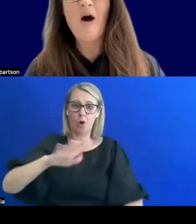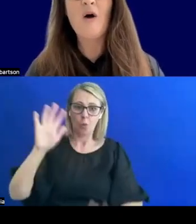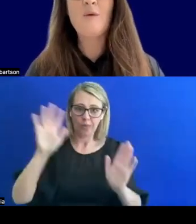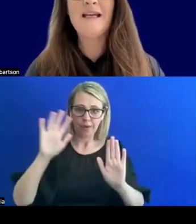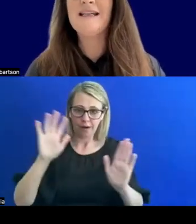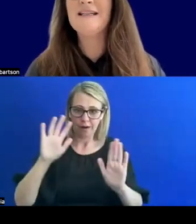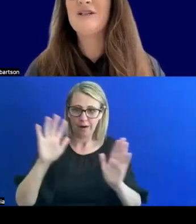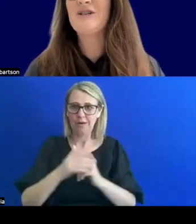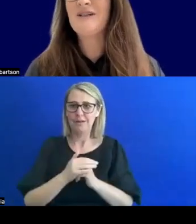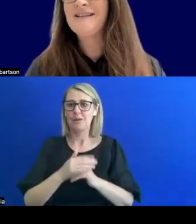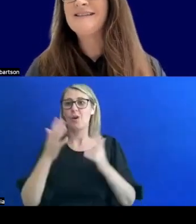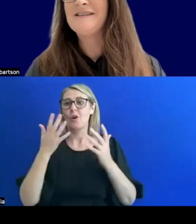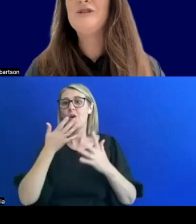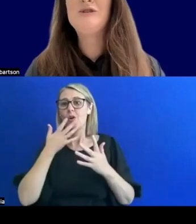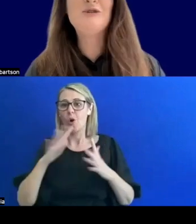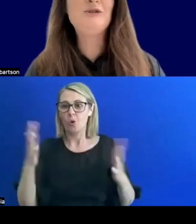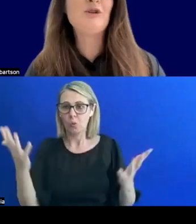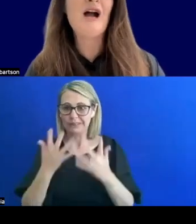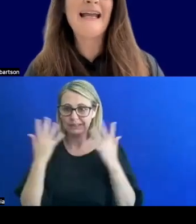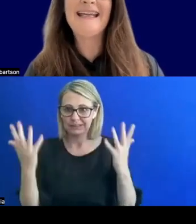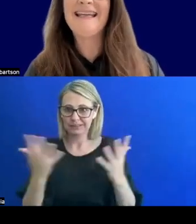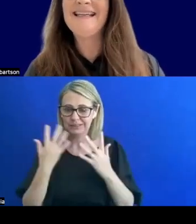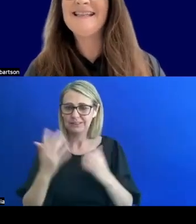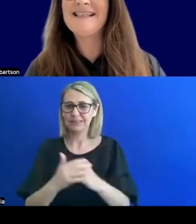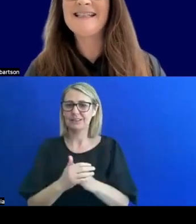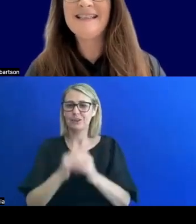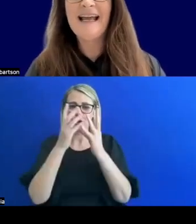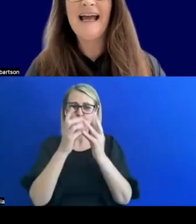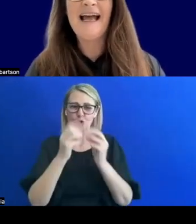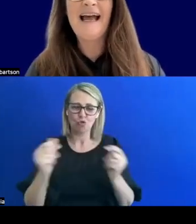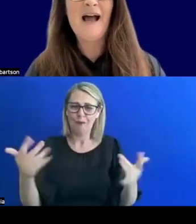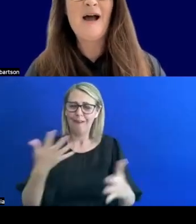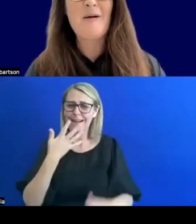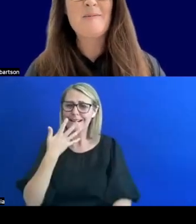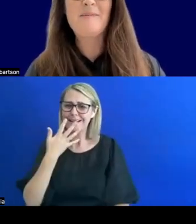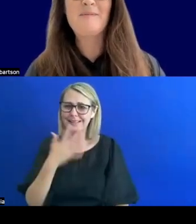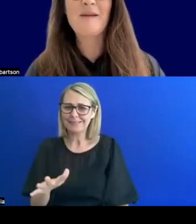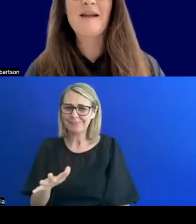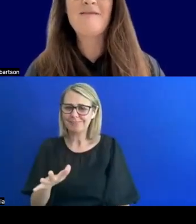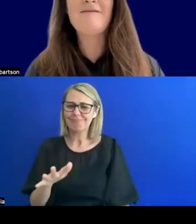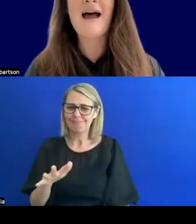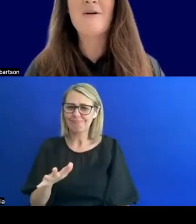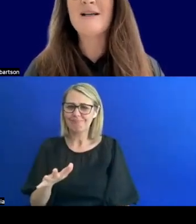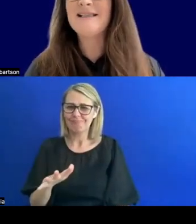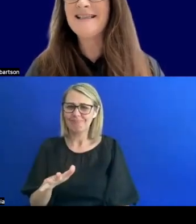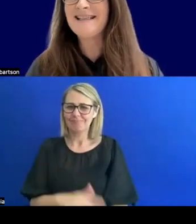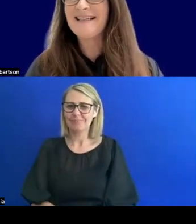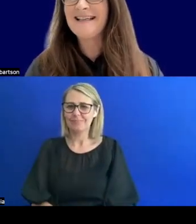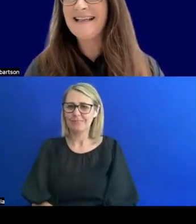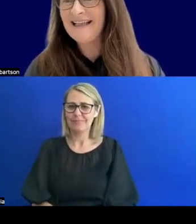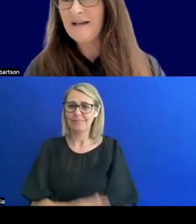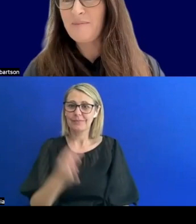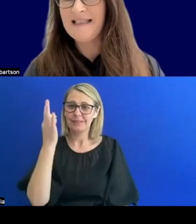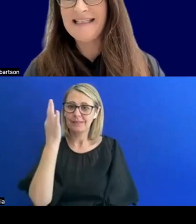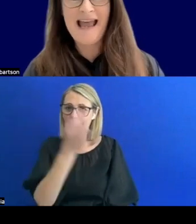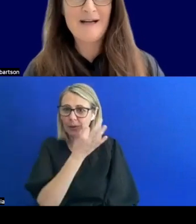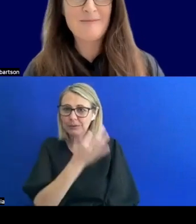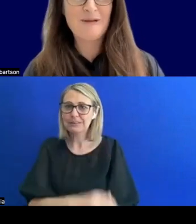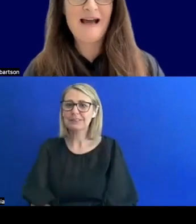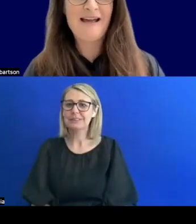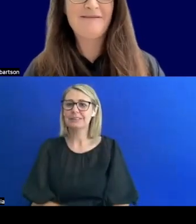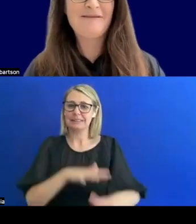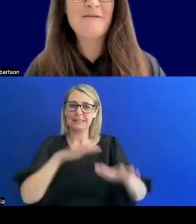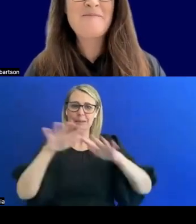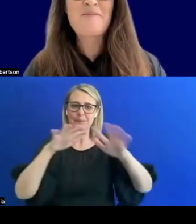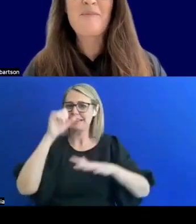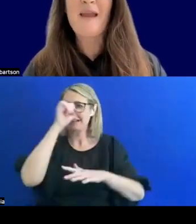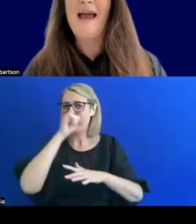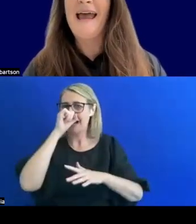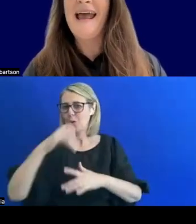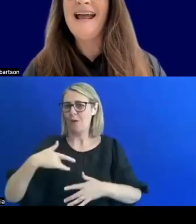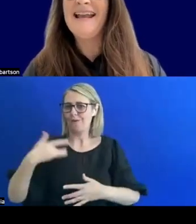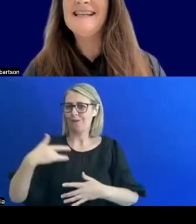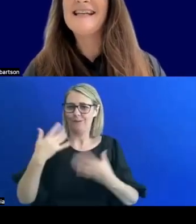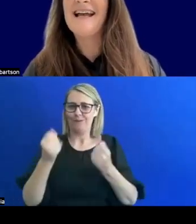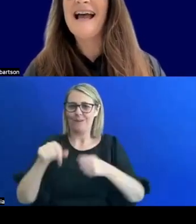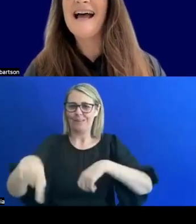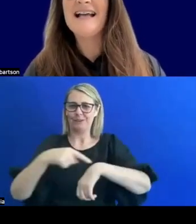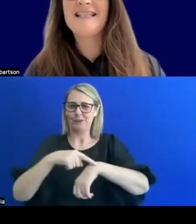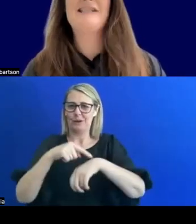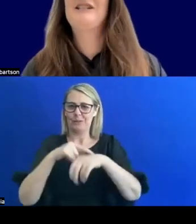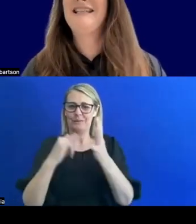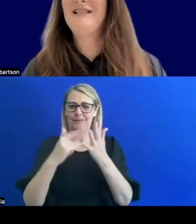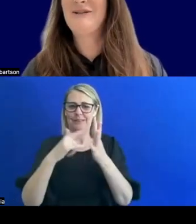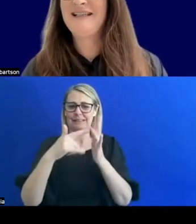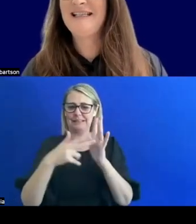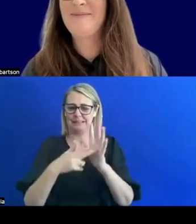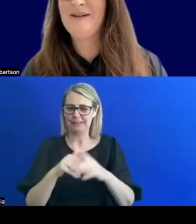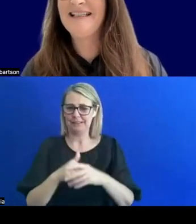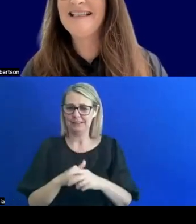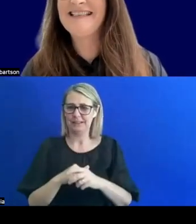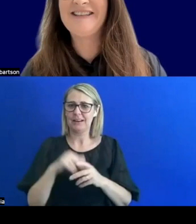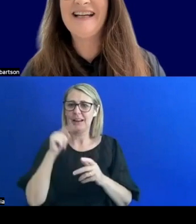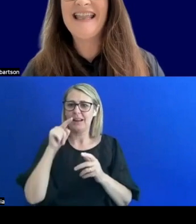hot winds, dry heat, flowers, busy animal life and such a sensory experience. So I